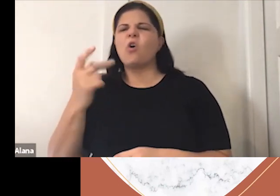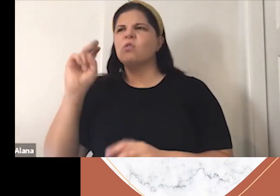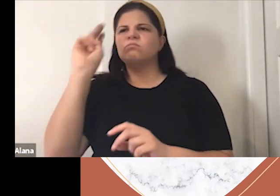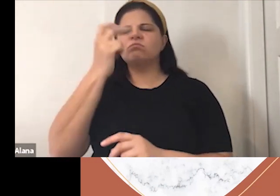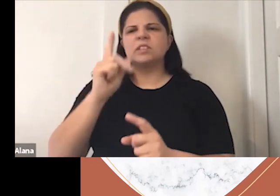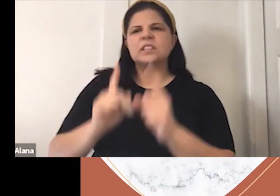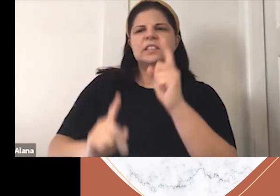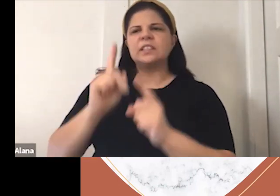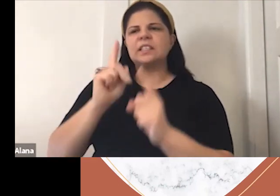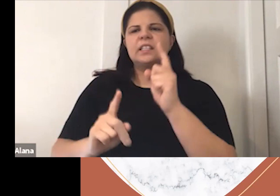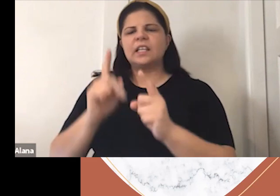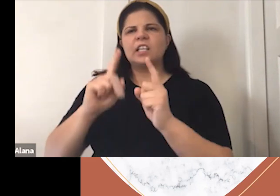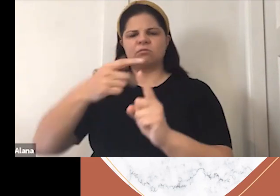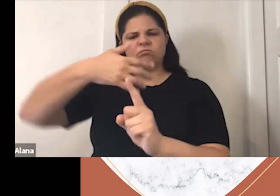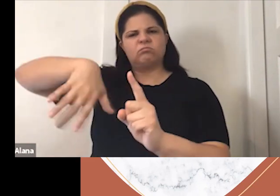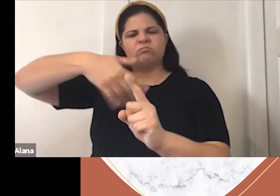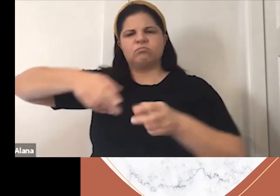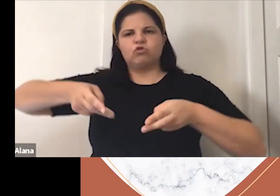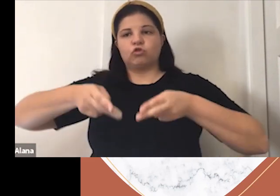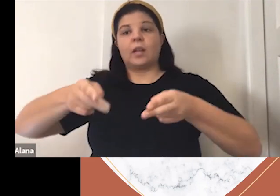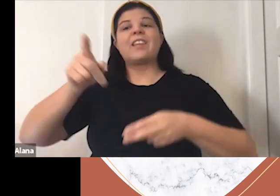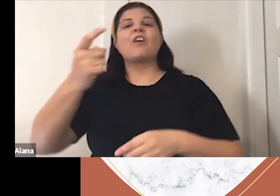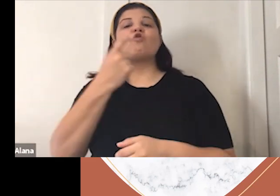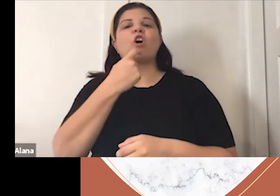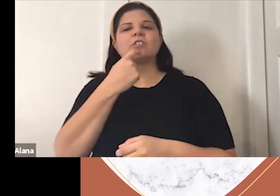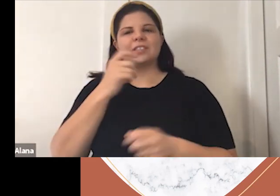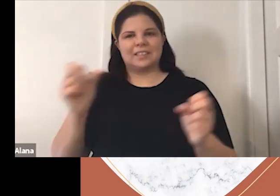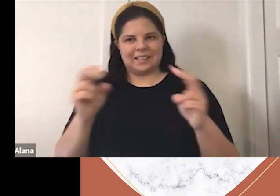This is actually in the Rocks area.